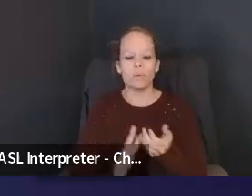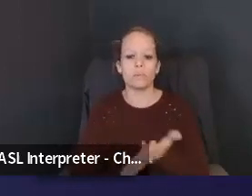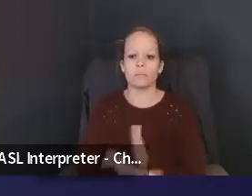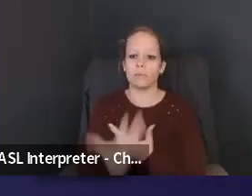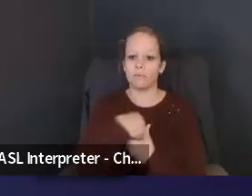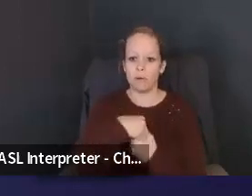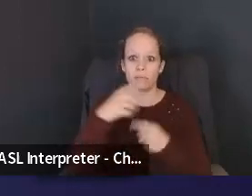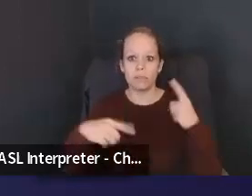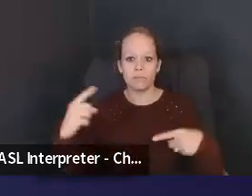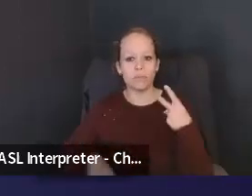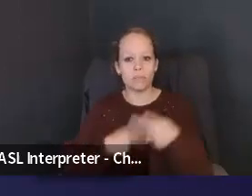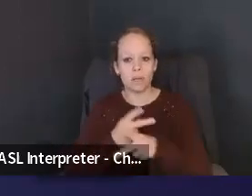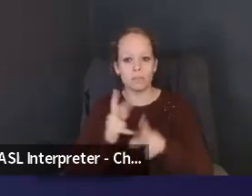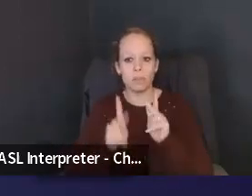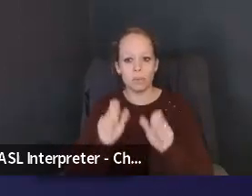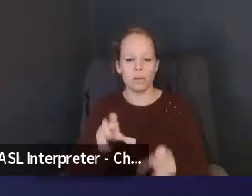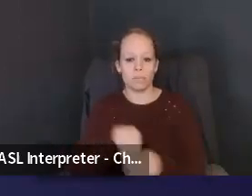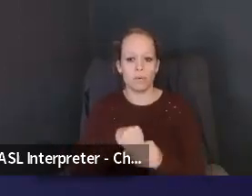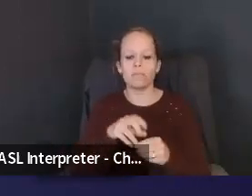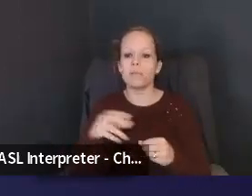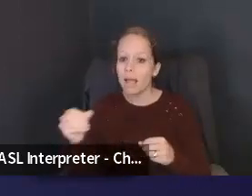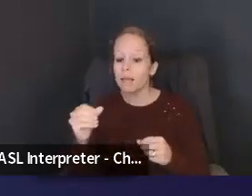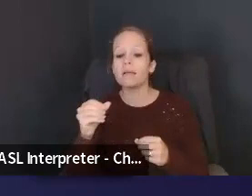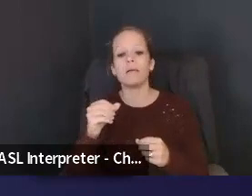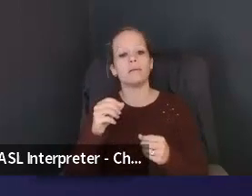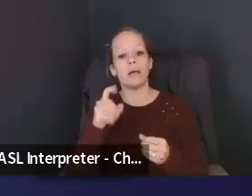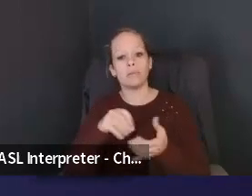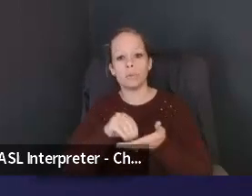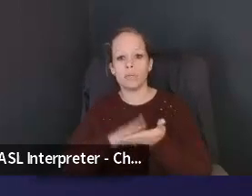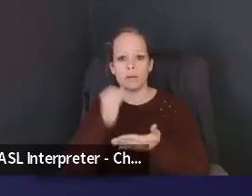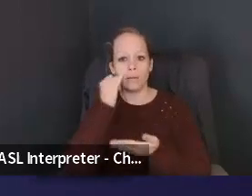be involved in those designs and are there particular populations that the government